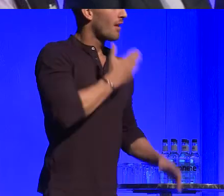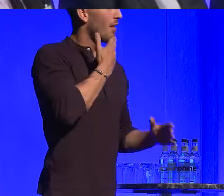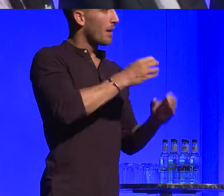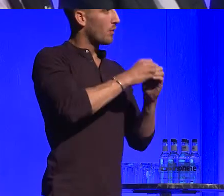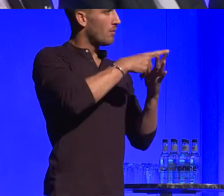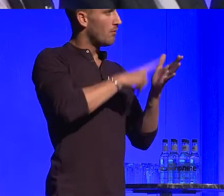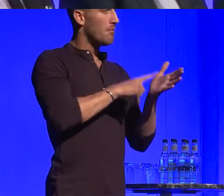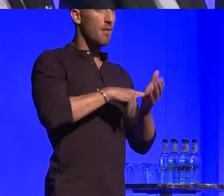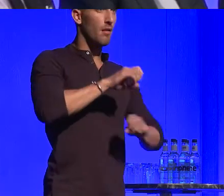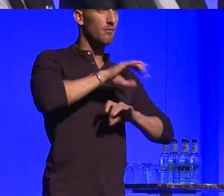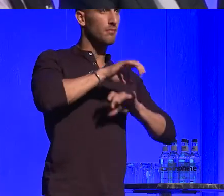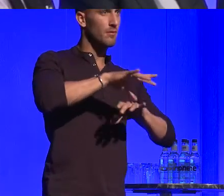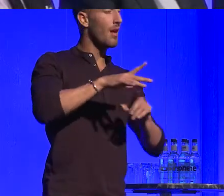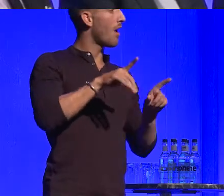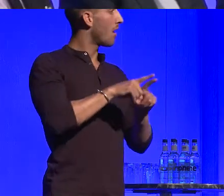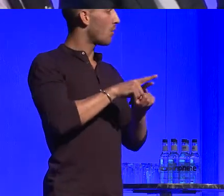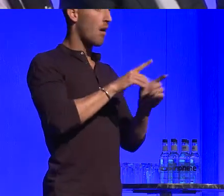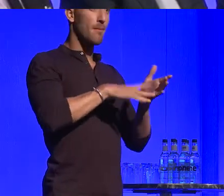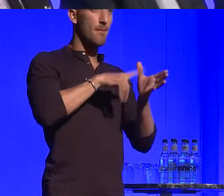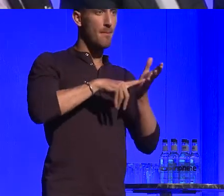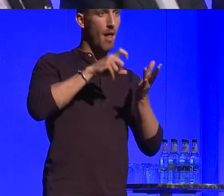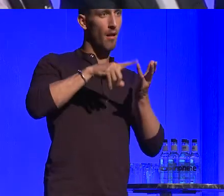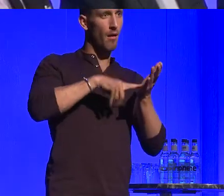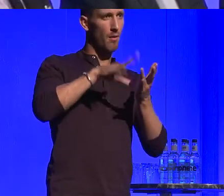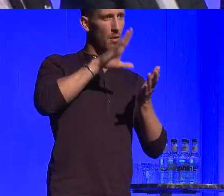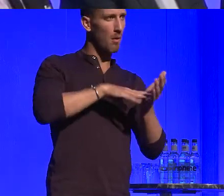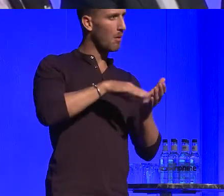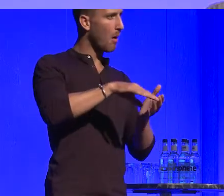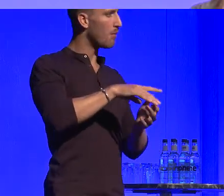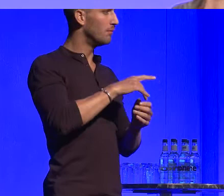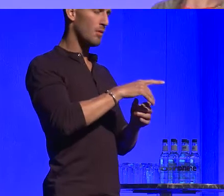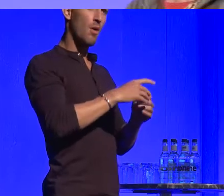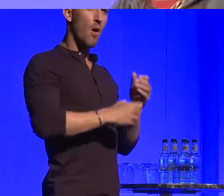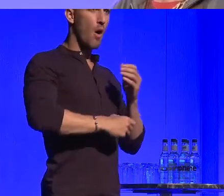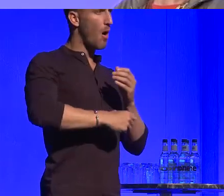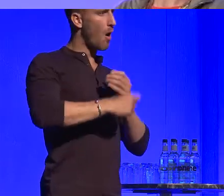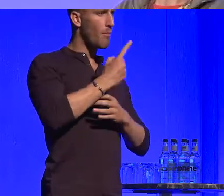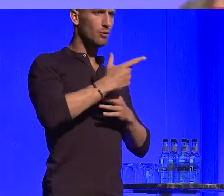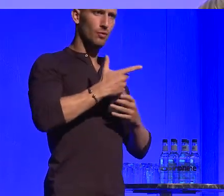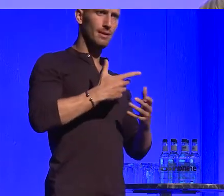And thank you very much, Malcolm, for this opportunity to allow the voices of all those really rich discussions to be heard today.